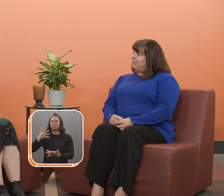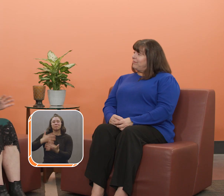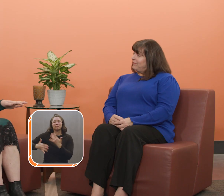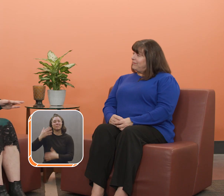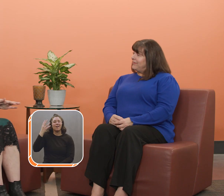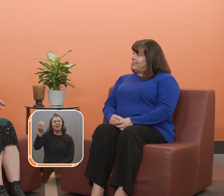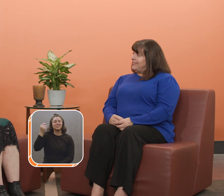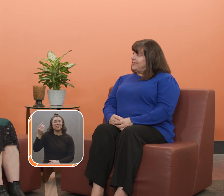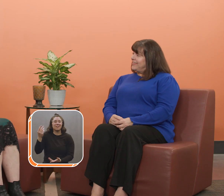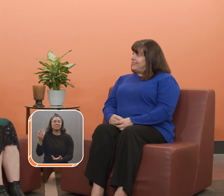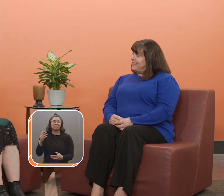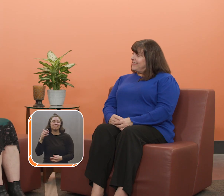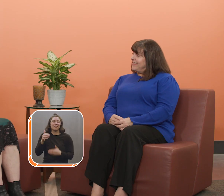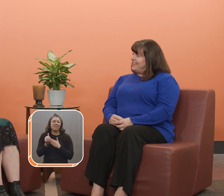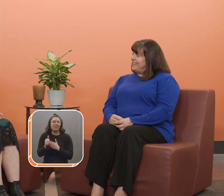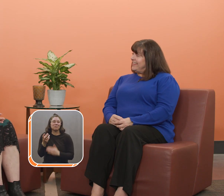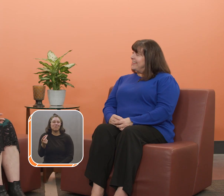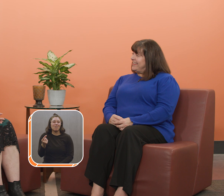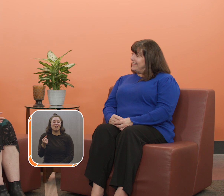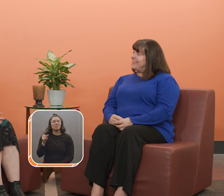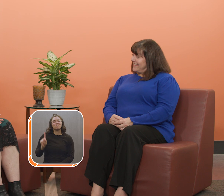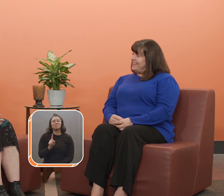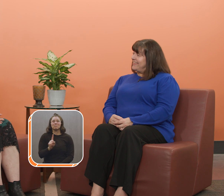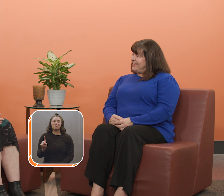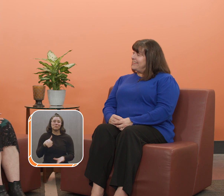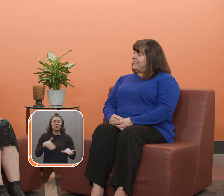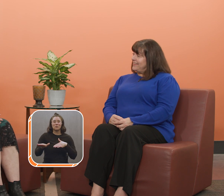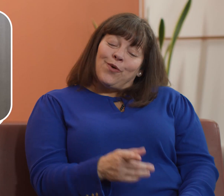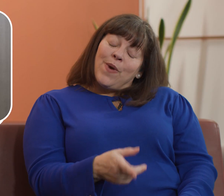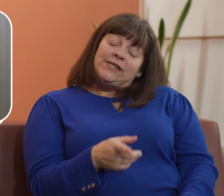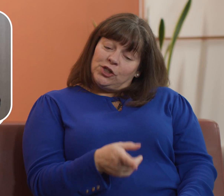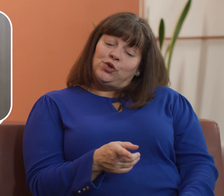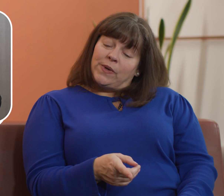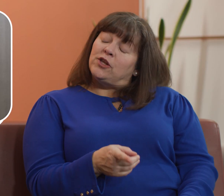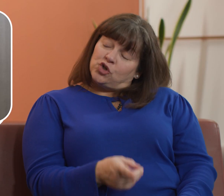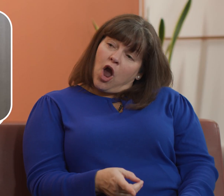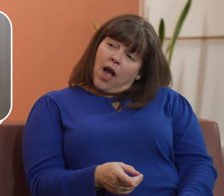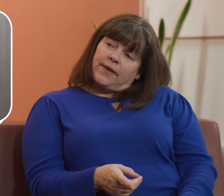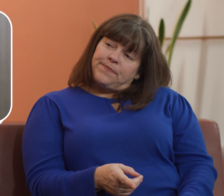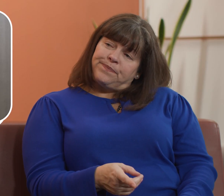hanging out outside with my guide dog. I like going for long walks. So when did you get your dog?